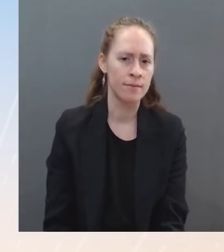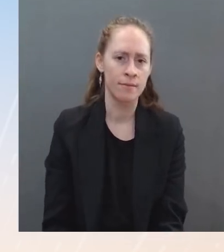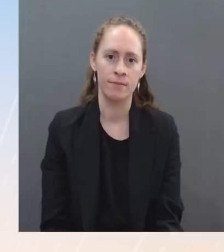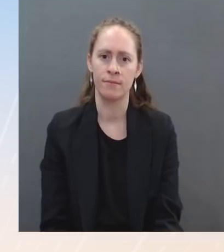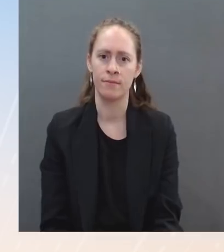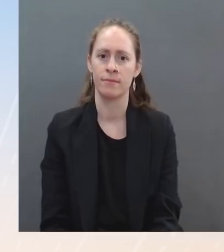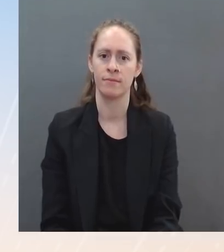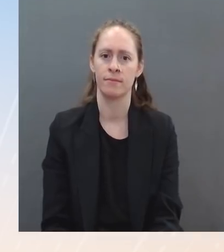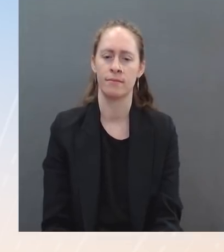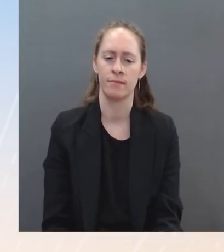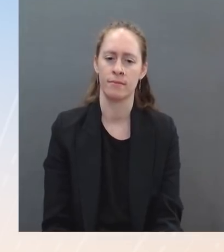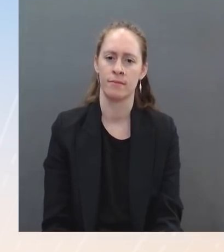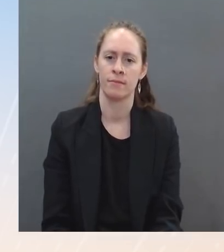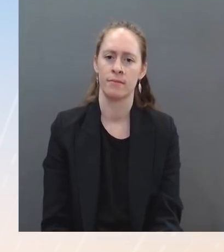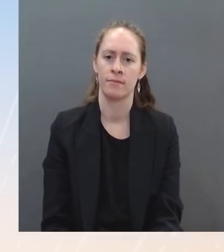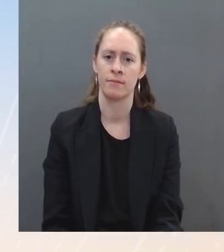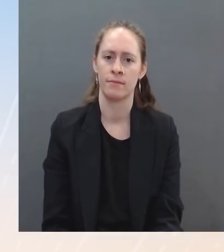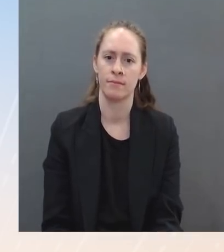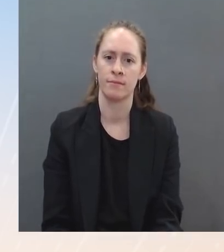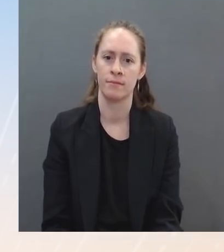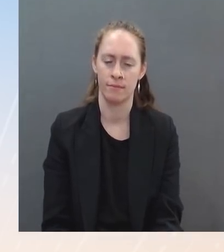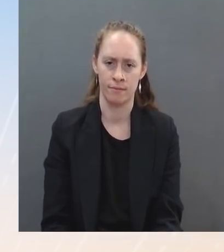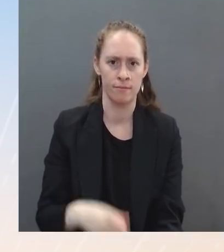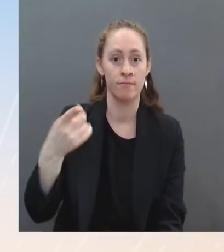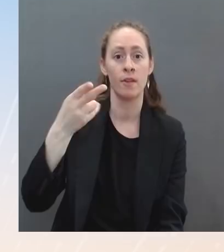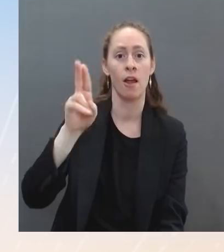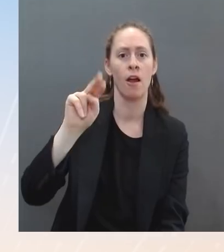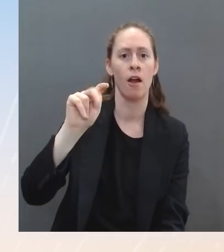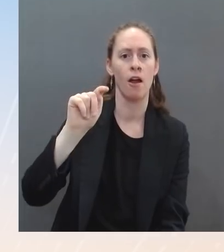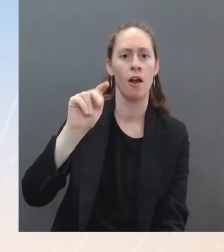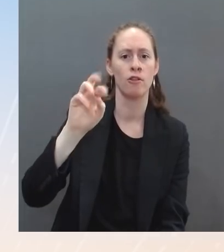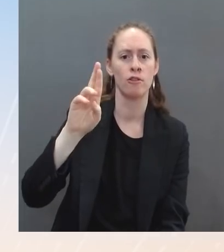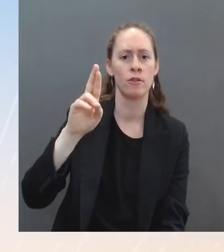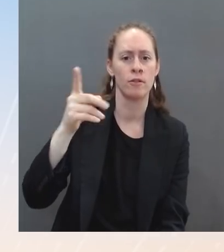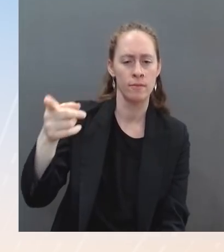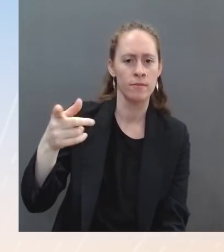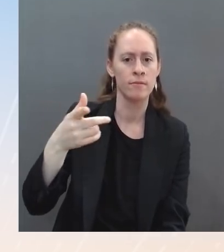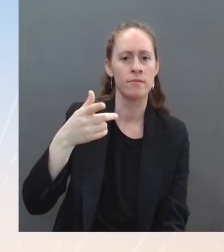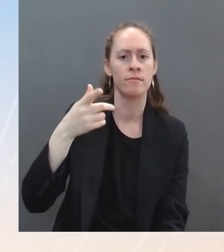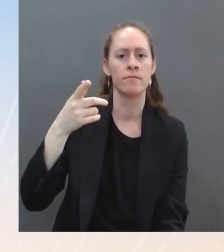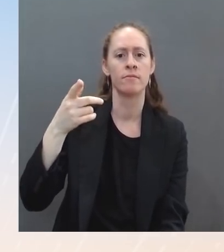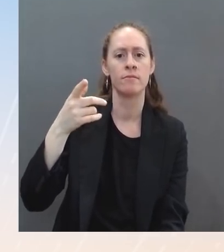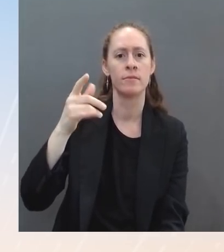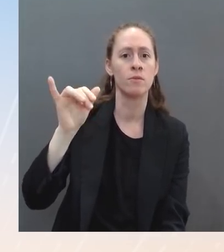committed any crimes or did anything that was unlawful? Ms. Bedingfield: So, I don't have anything further to add from this podium.